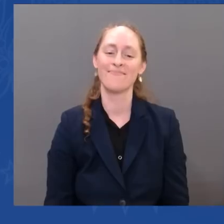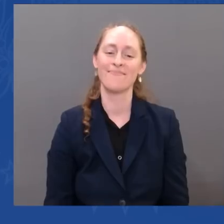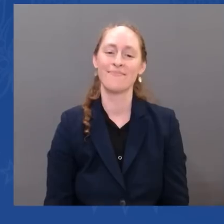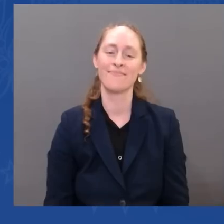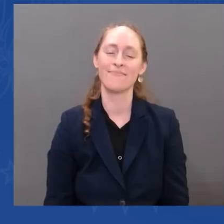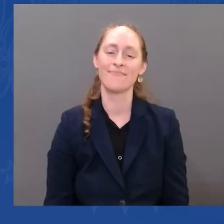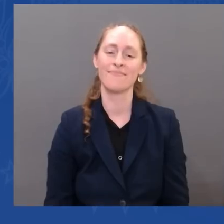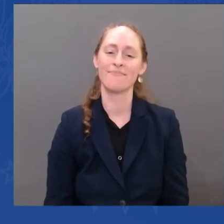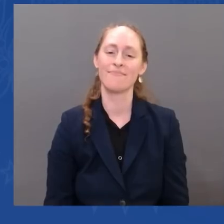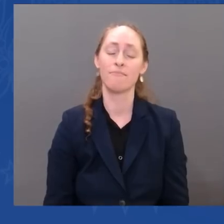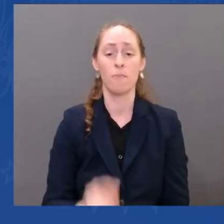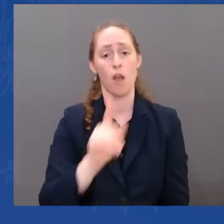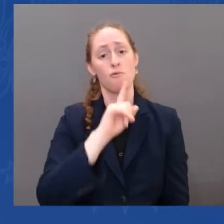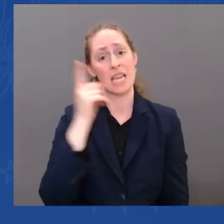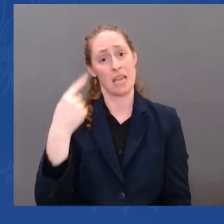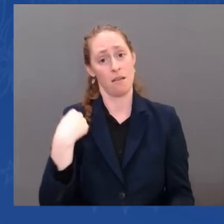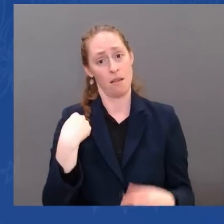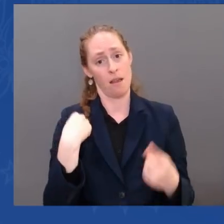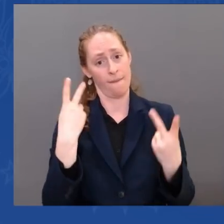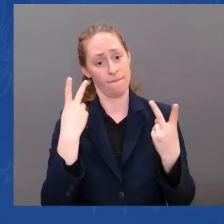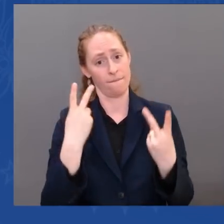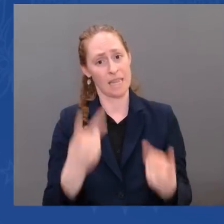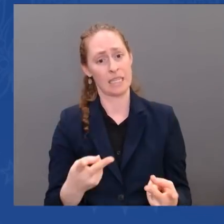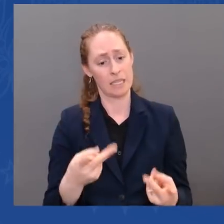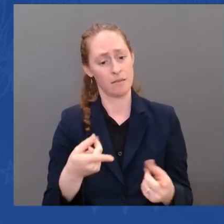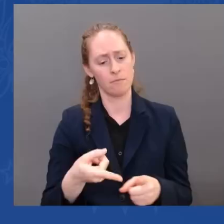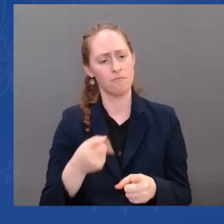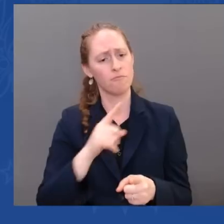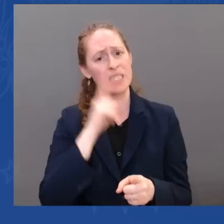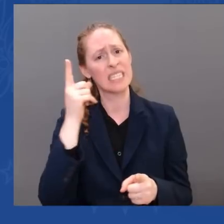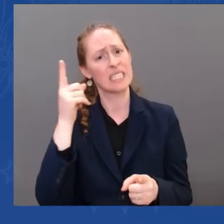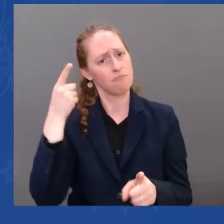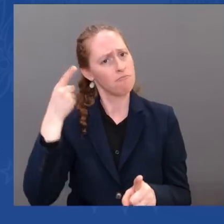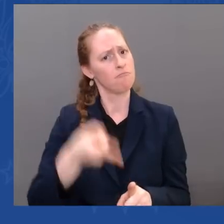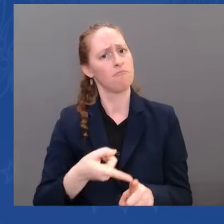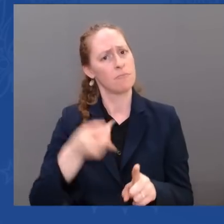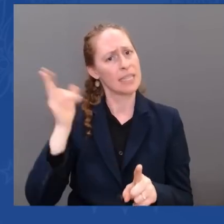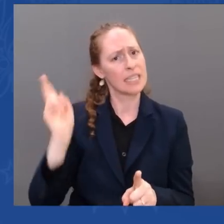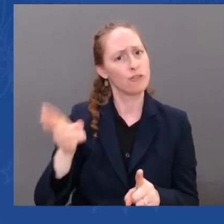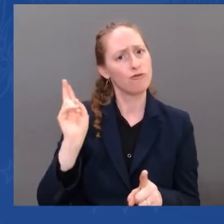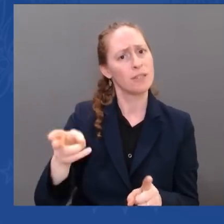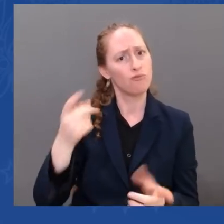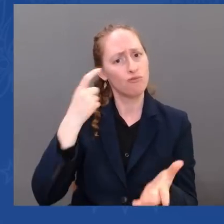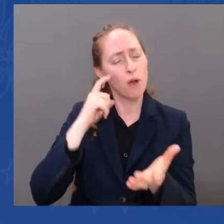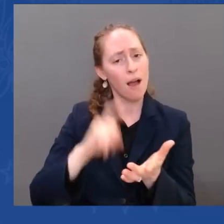Modern Greece, like America before it, was forged in the hands of dreamers,